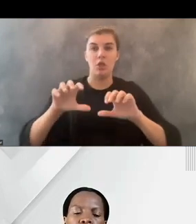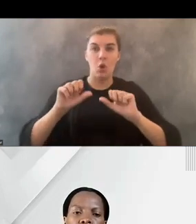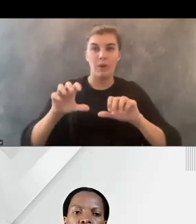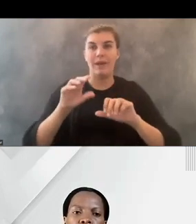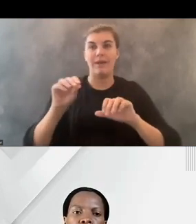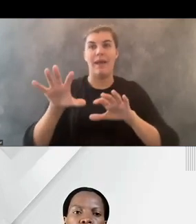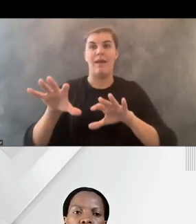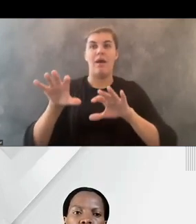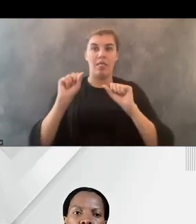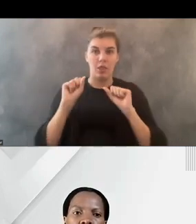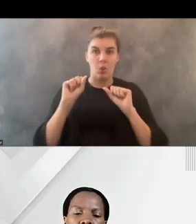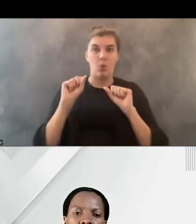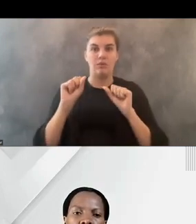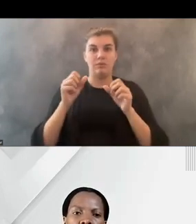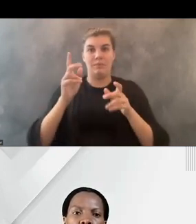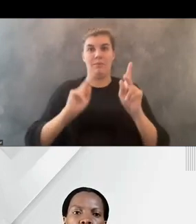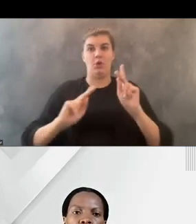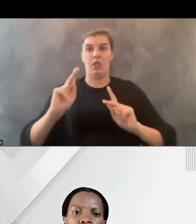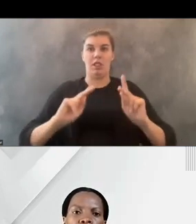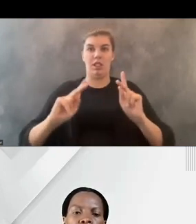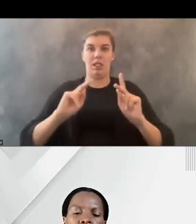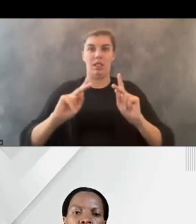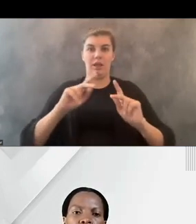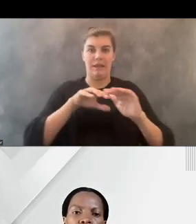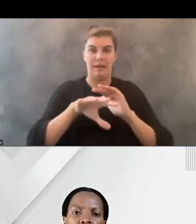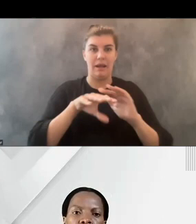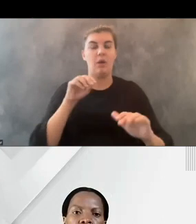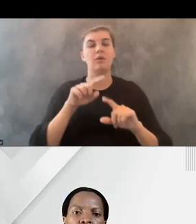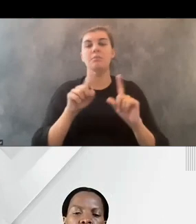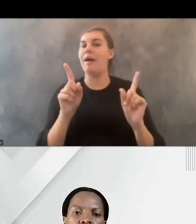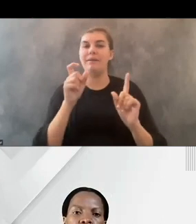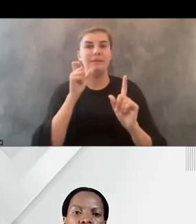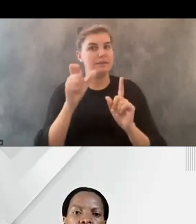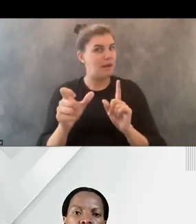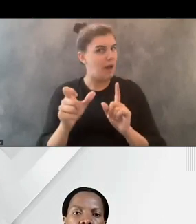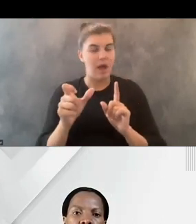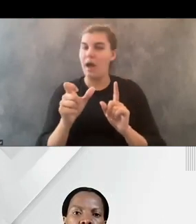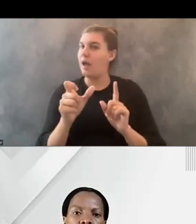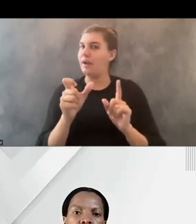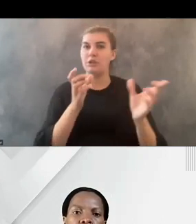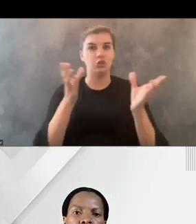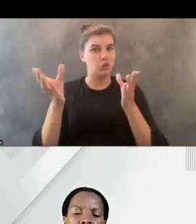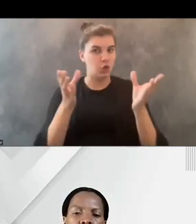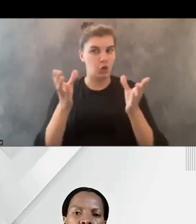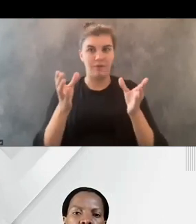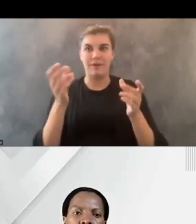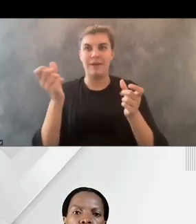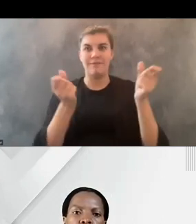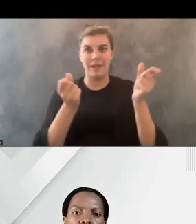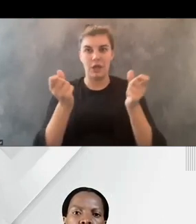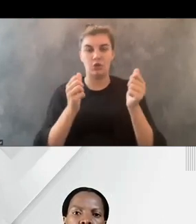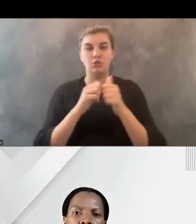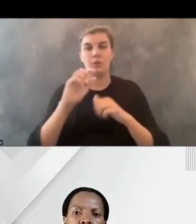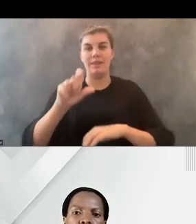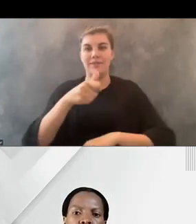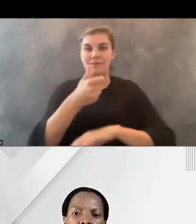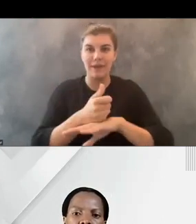and unloading passengers, but does not primarily serve vehicles on a fixed or scheduled route.